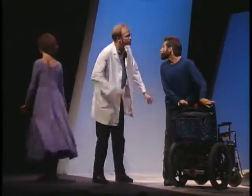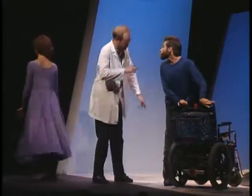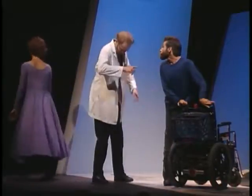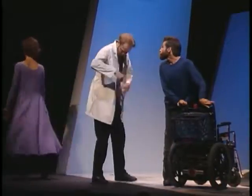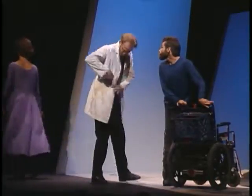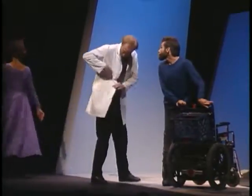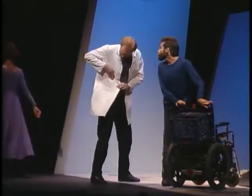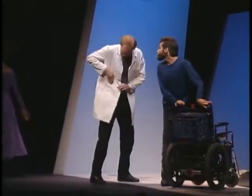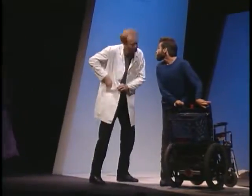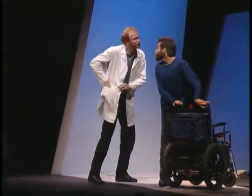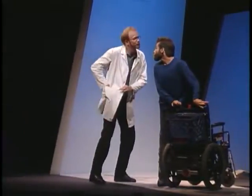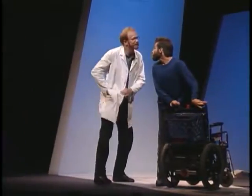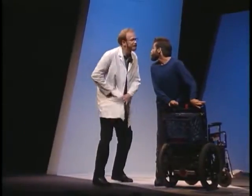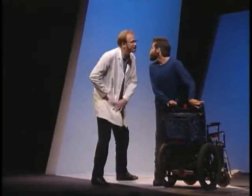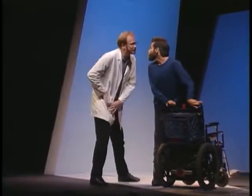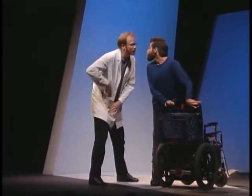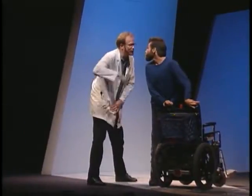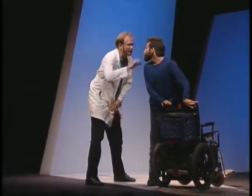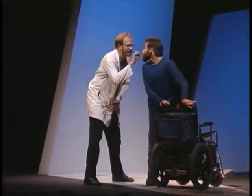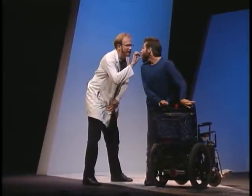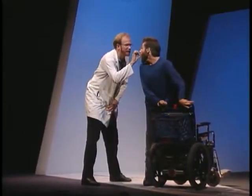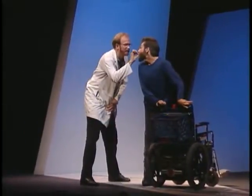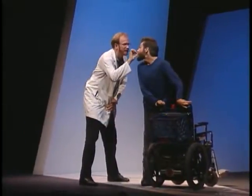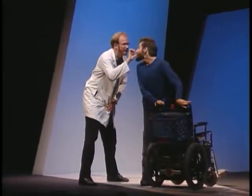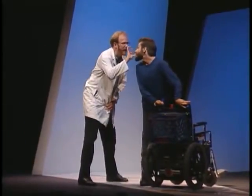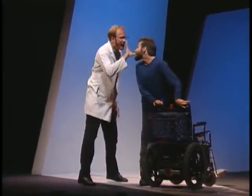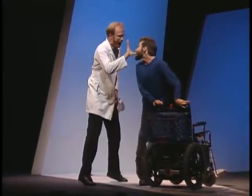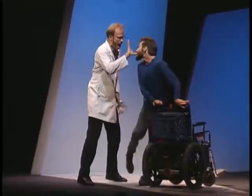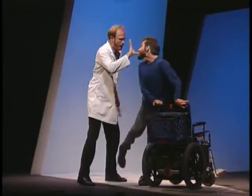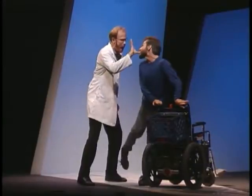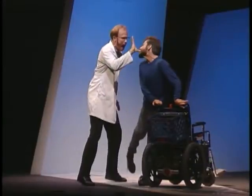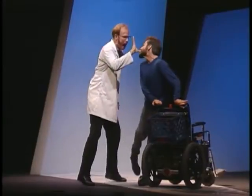there's a little tricky 3/4 yeah